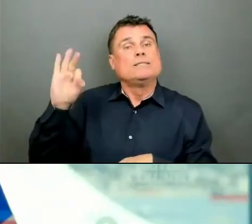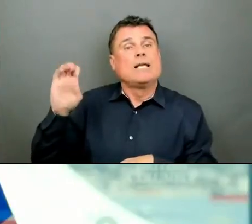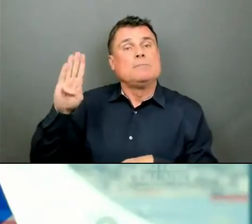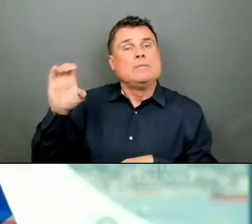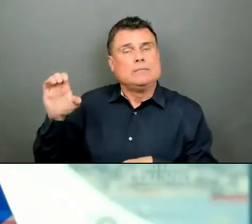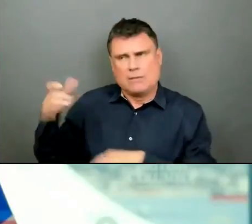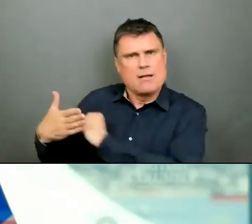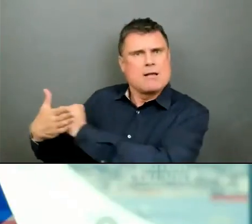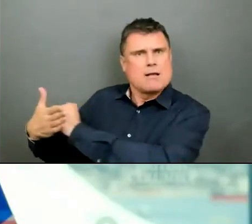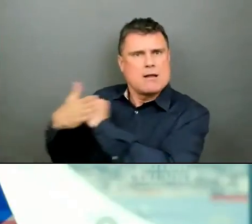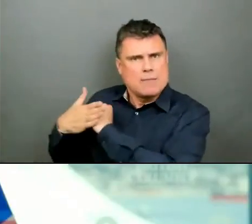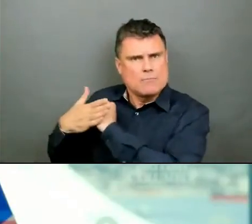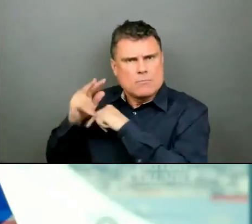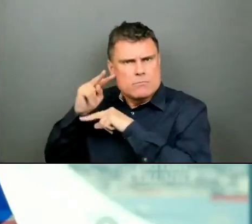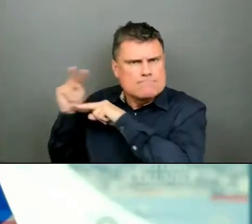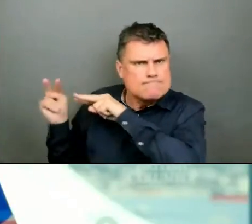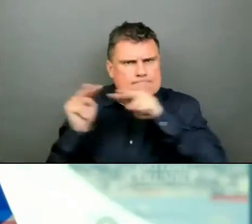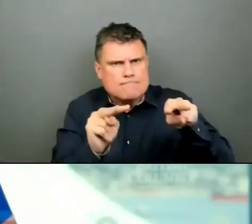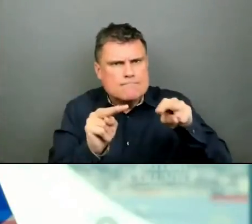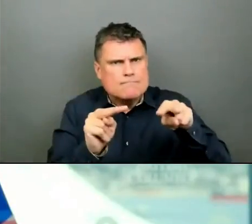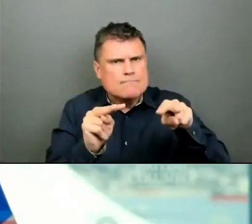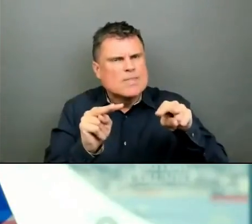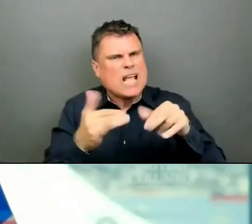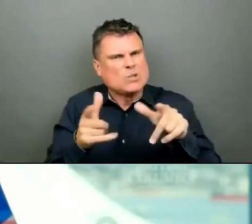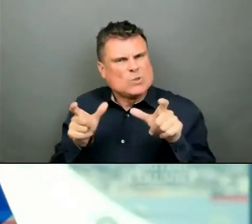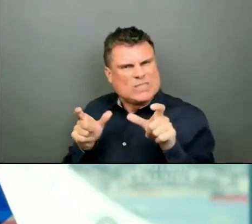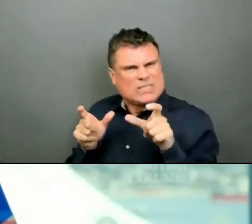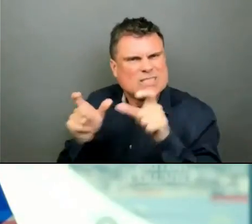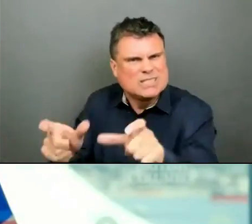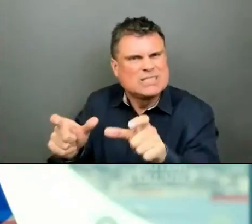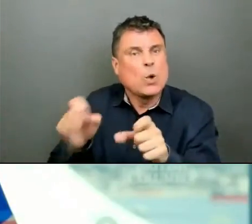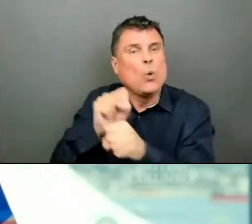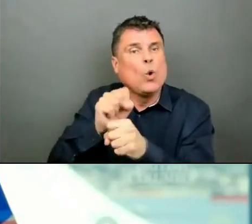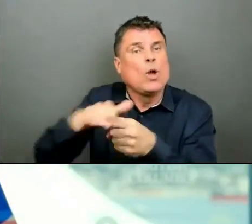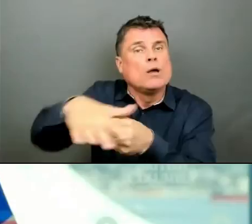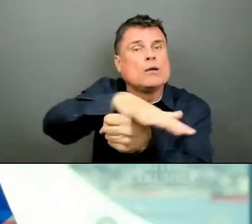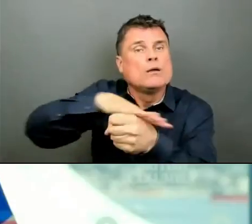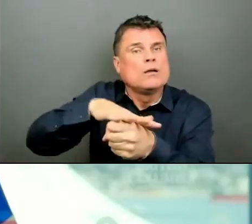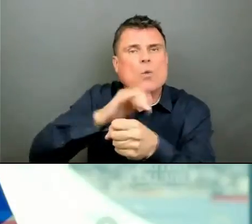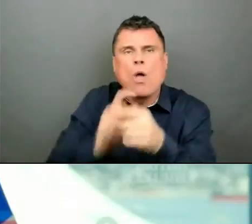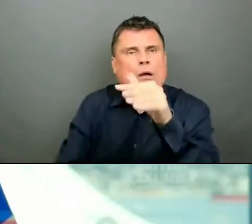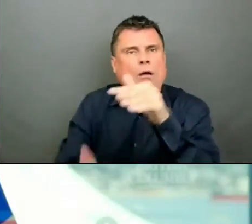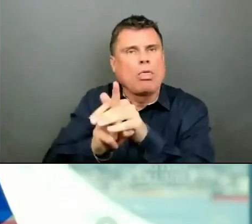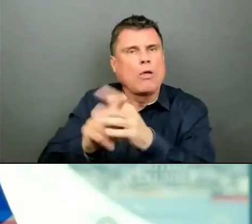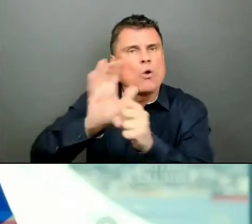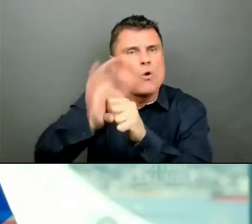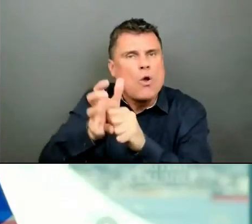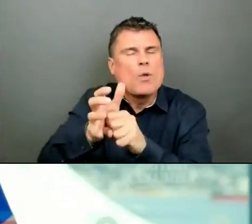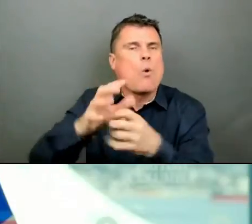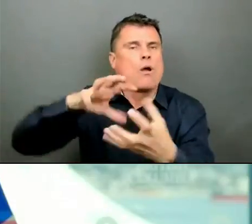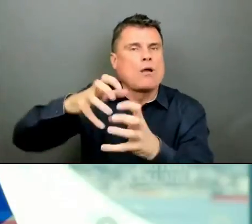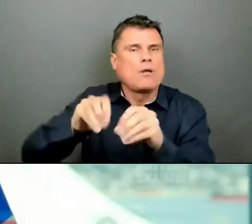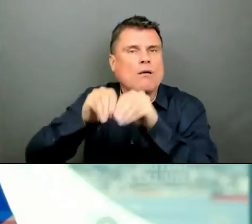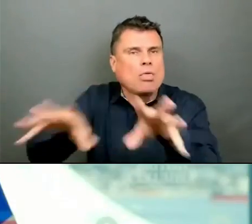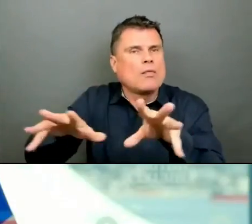and provide support to those businesses and those workers so that they can, in the cases they get sick, get